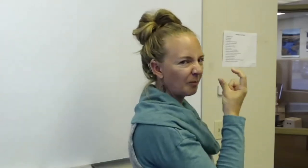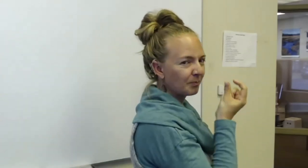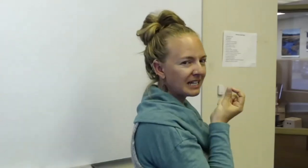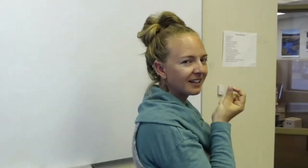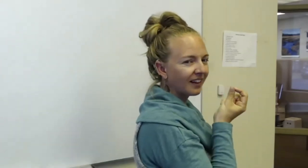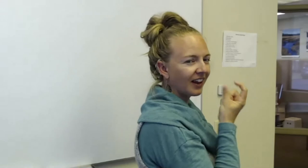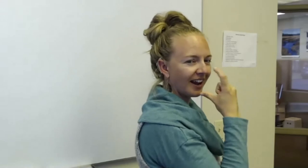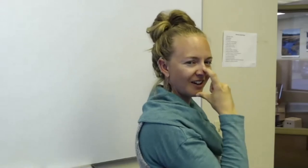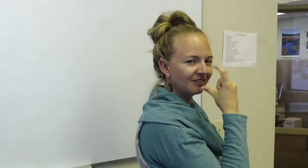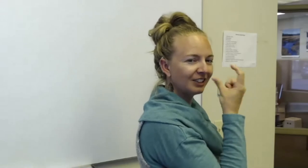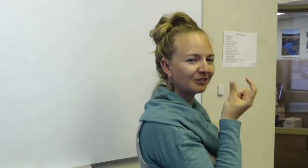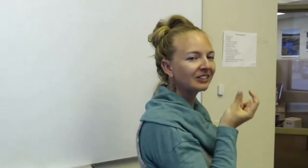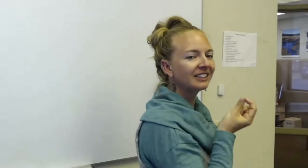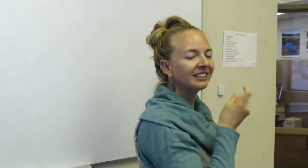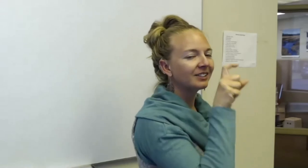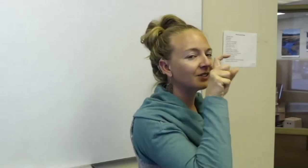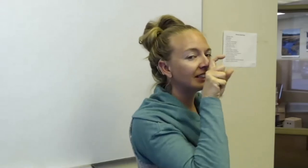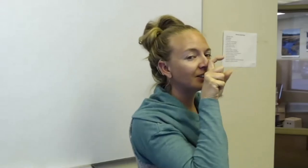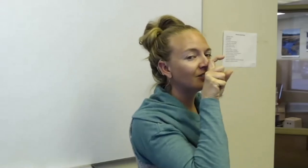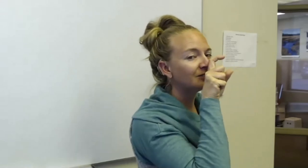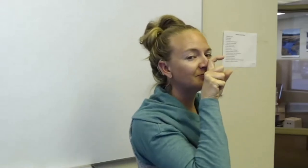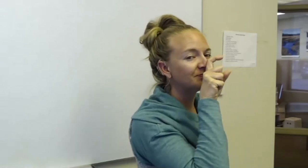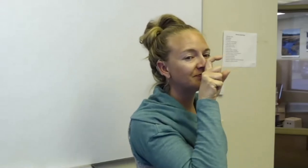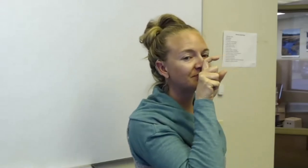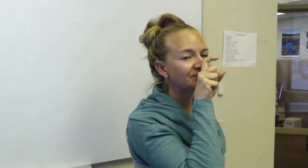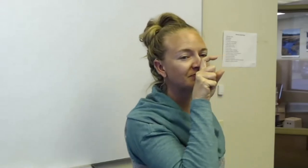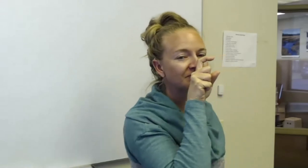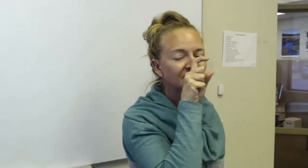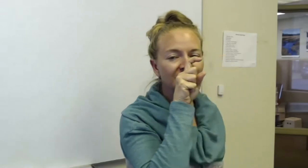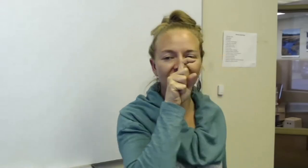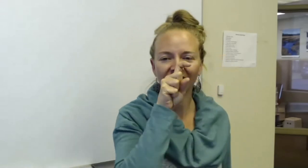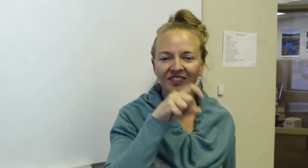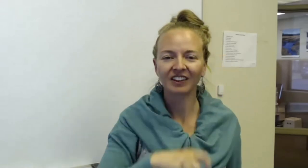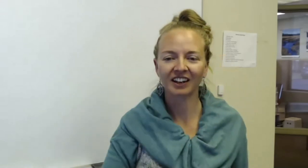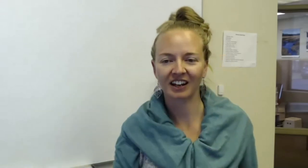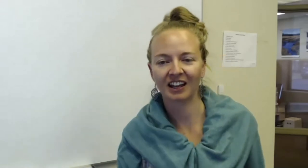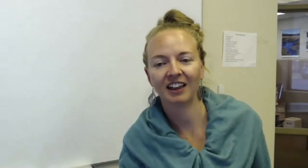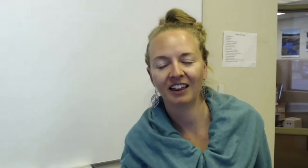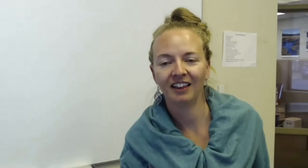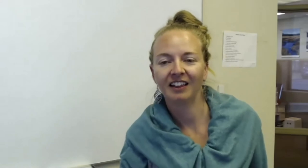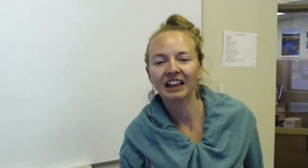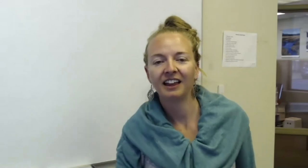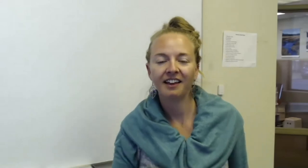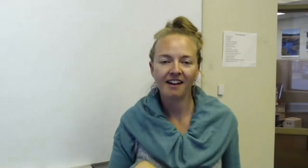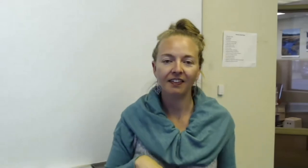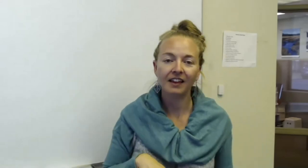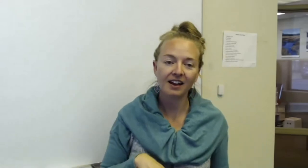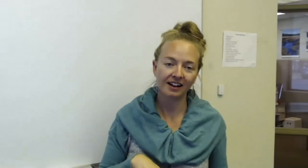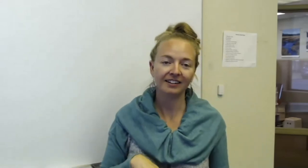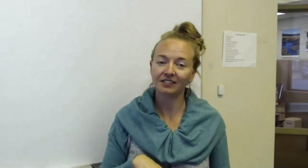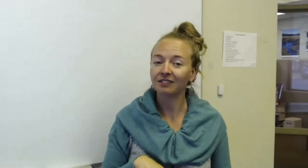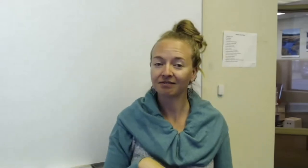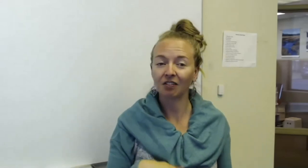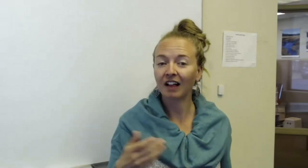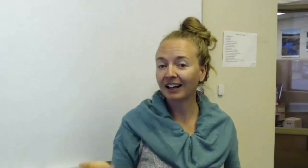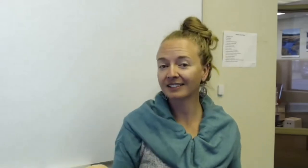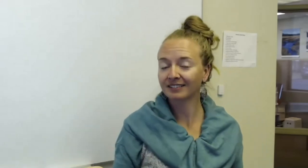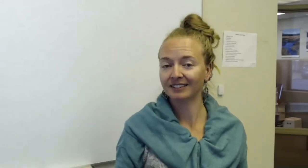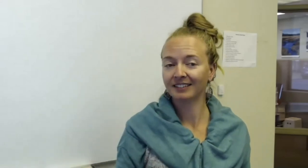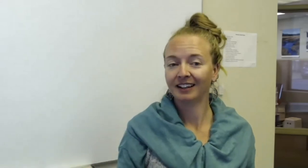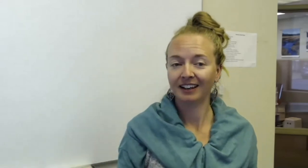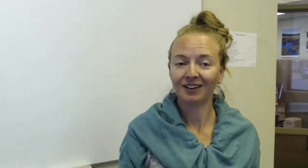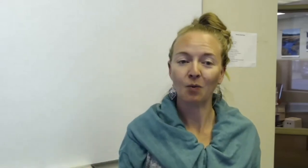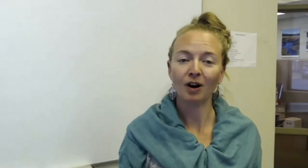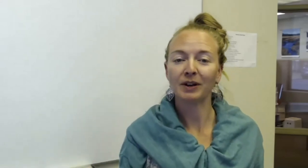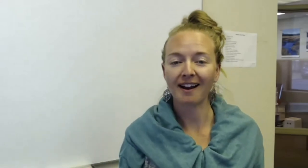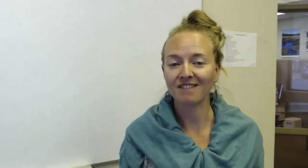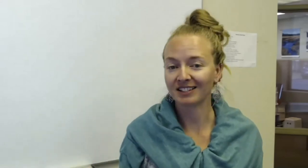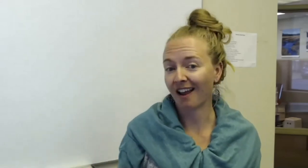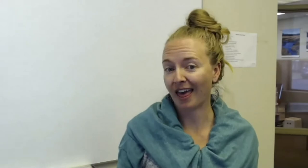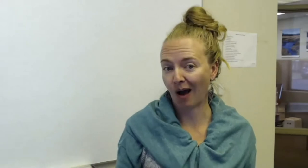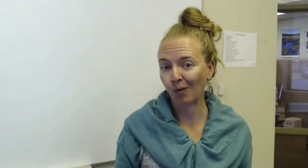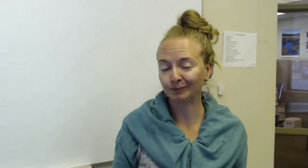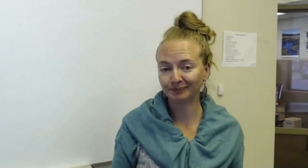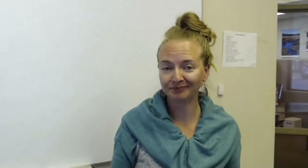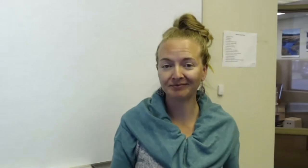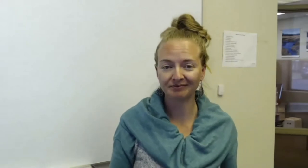beak that they have, you know. So eagle. And then, the last one we have is an owl.